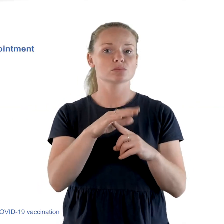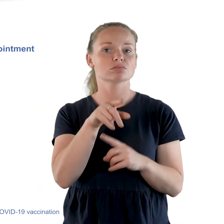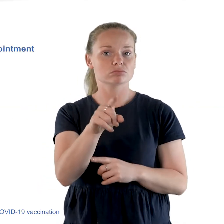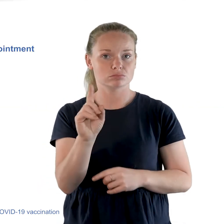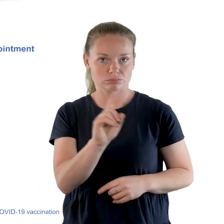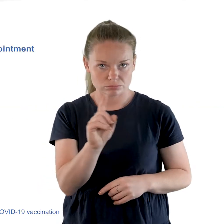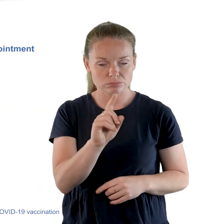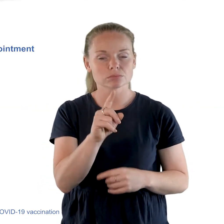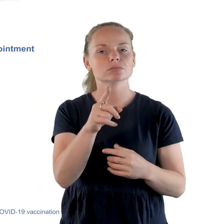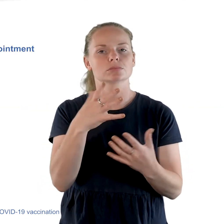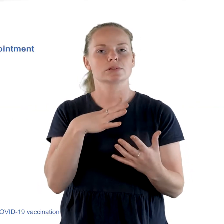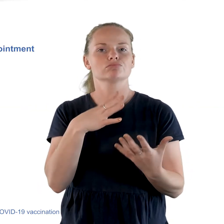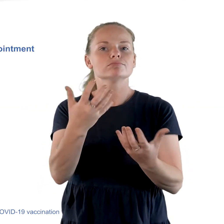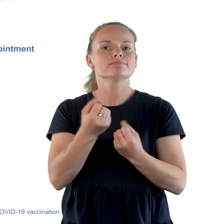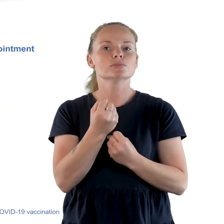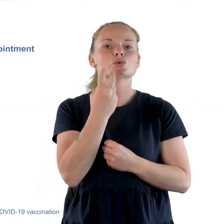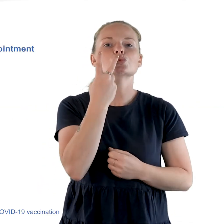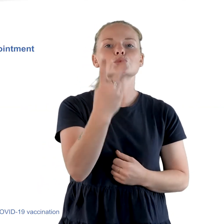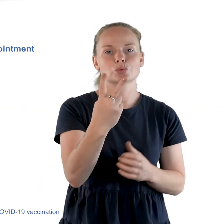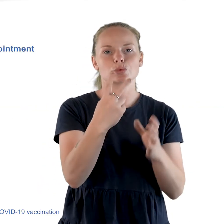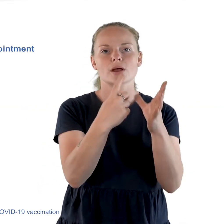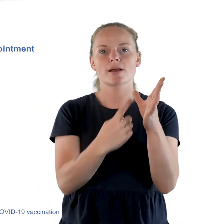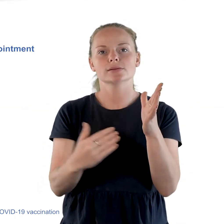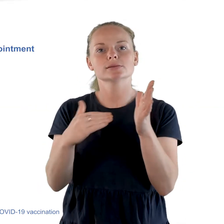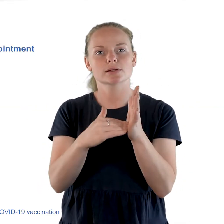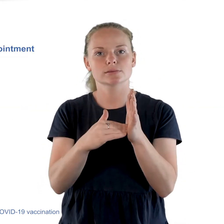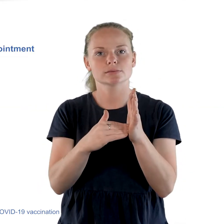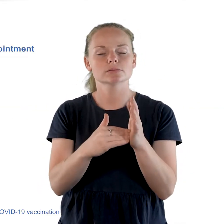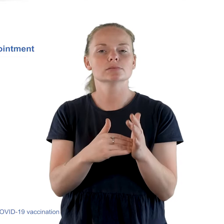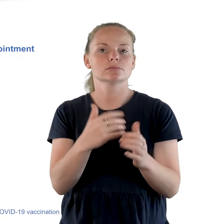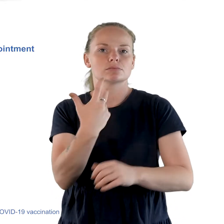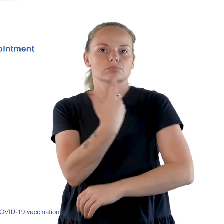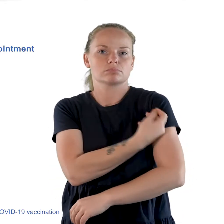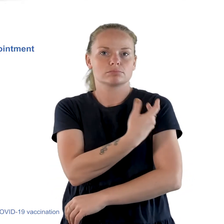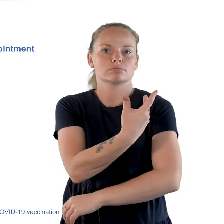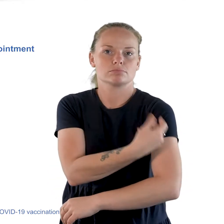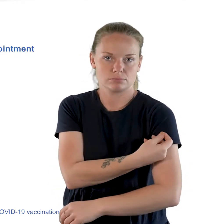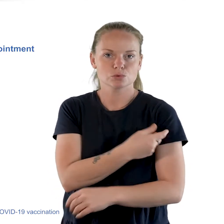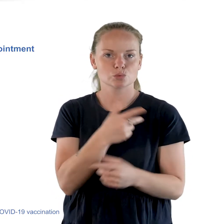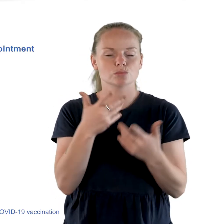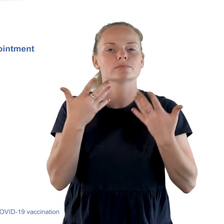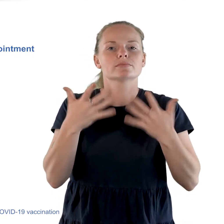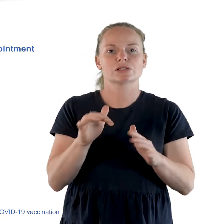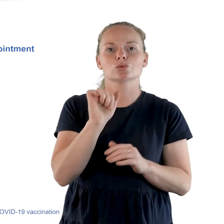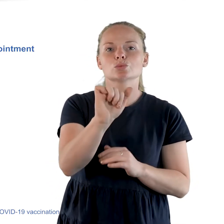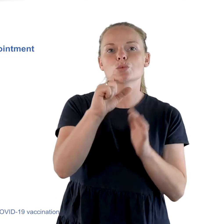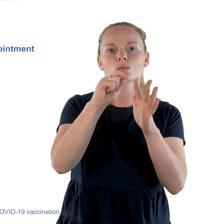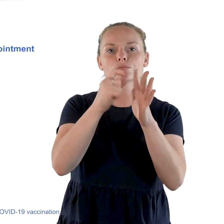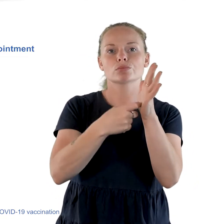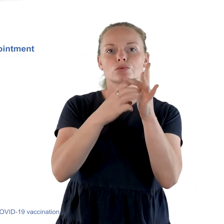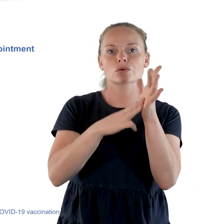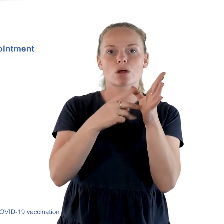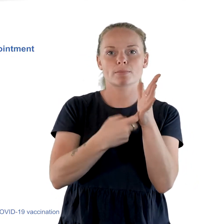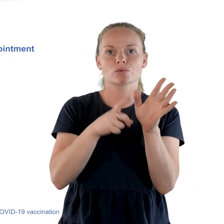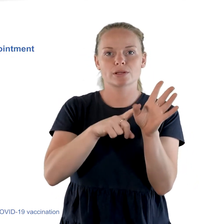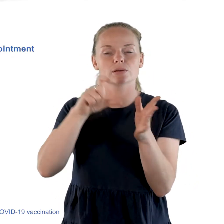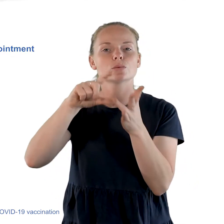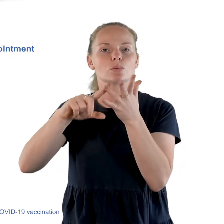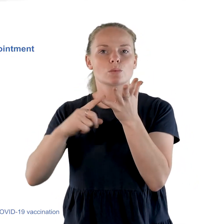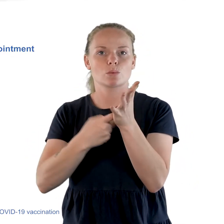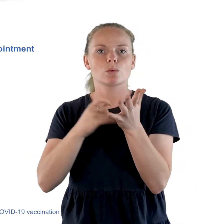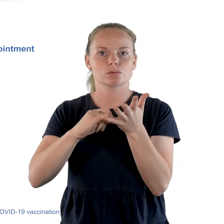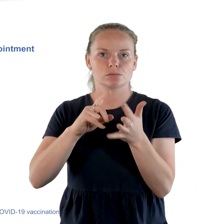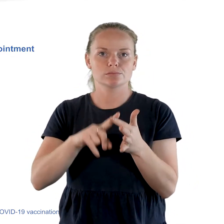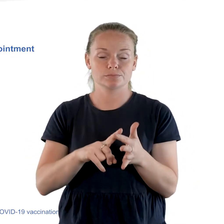It is important that you receive two doses of AstraZeneca for your primary course.